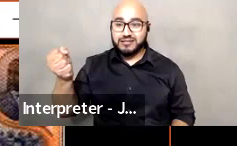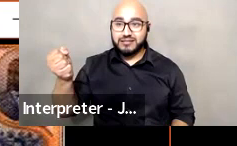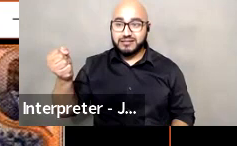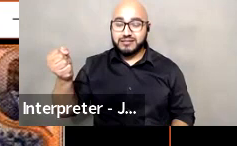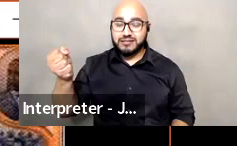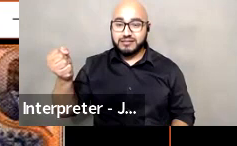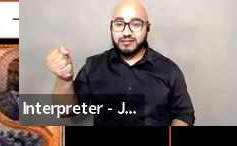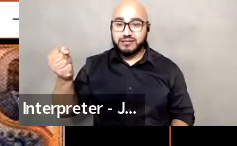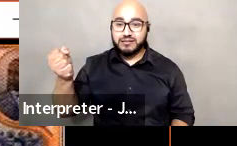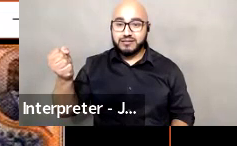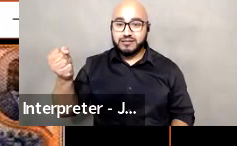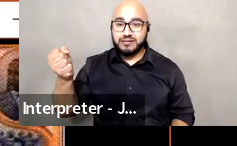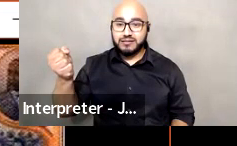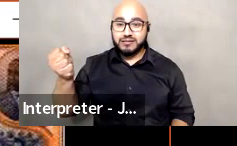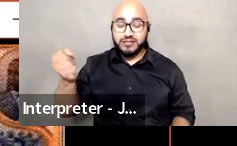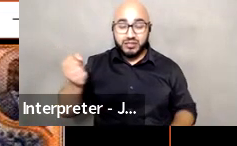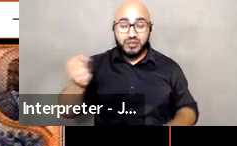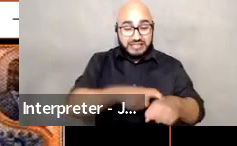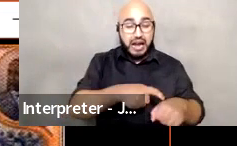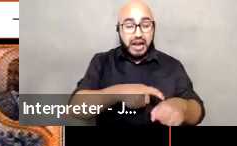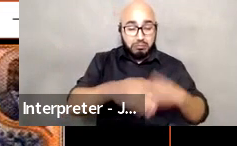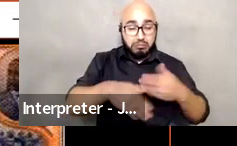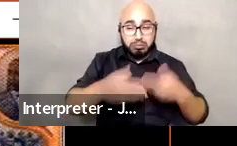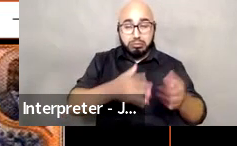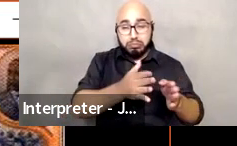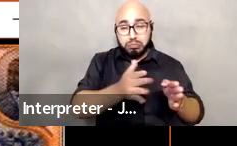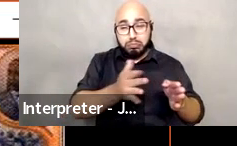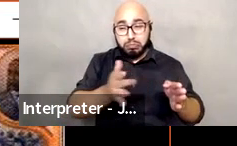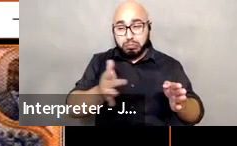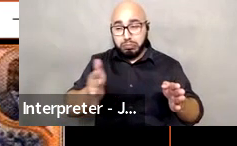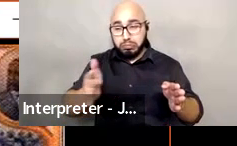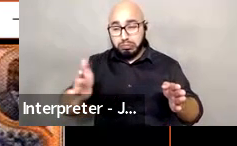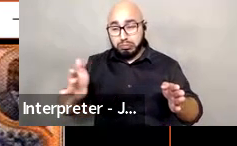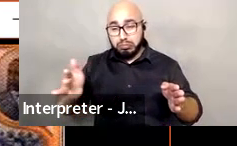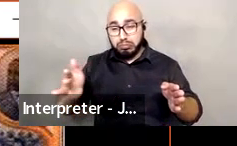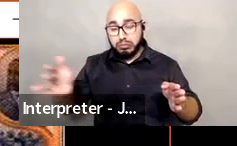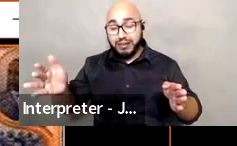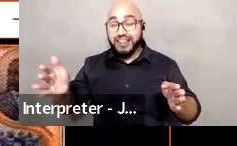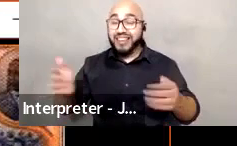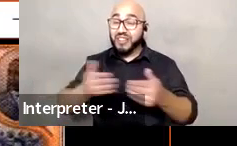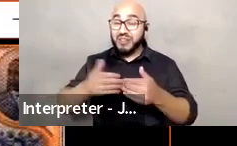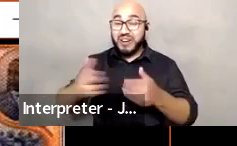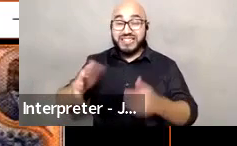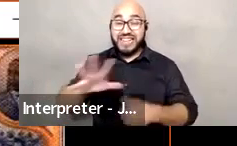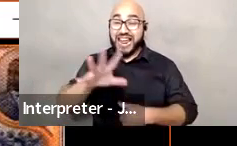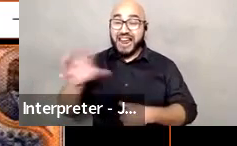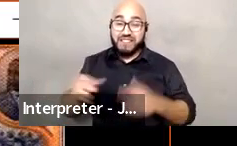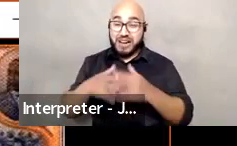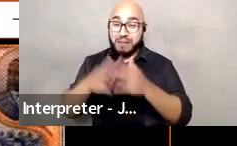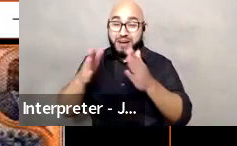And then. The rest of the senators, the rest of the. African-American senators and all of American history